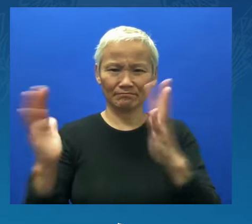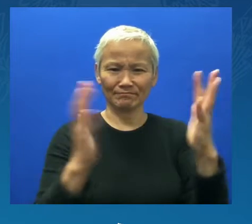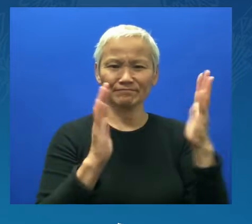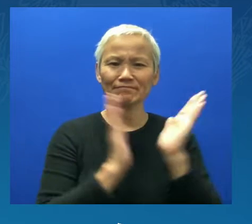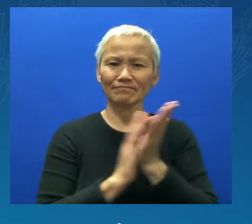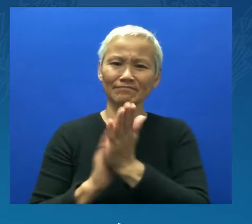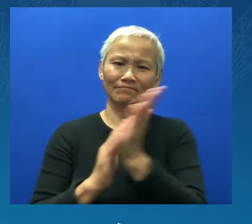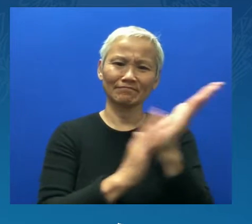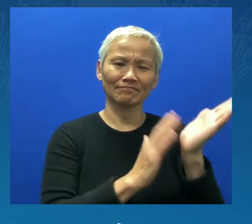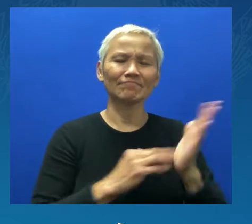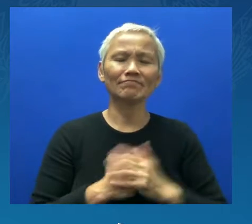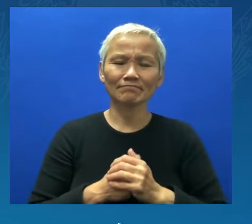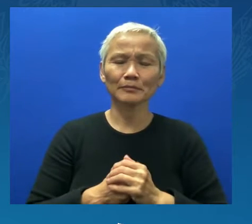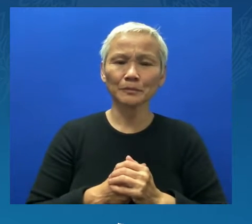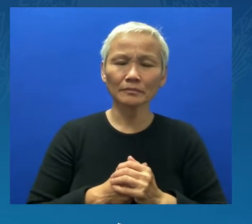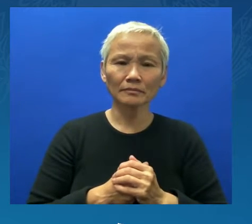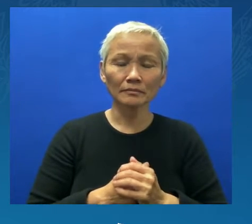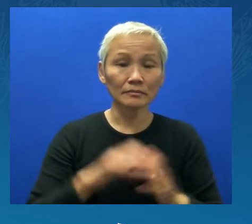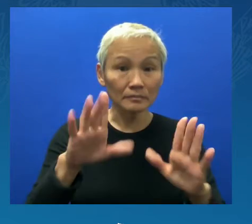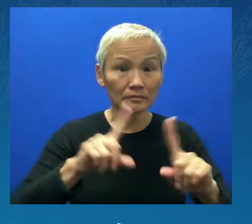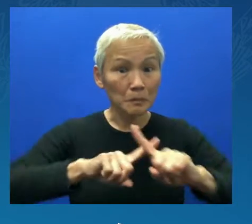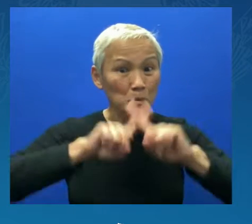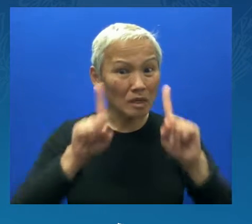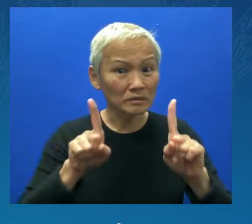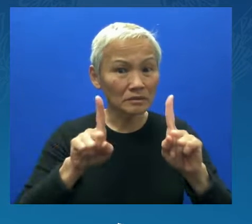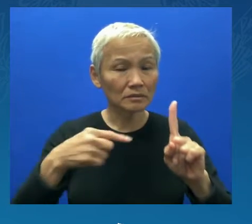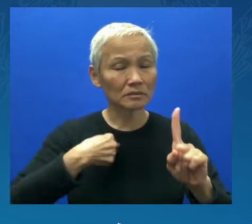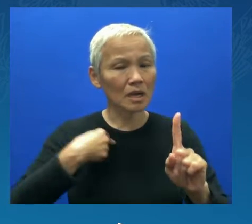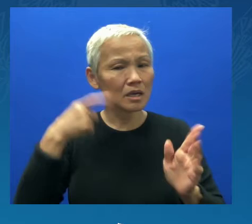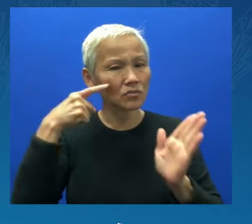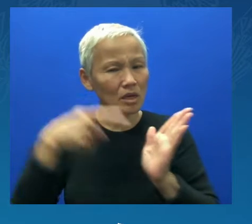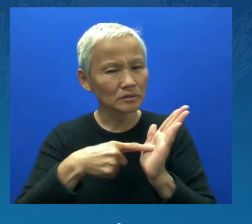But what we are seeing around the country are these laws that are being proposed